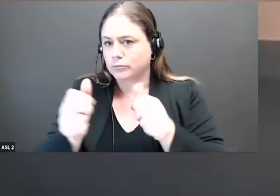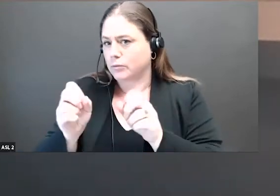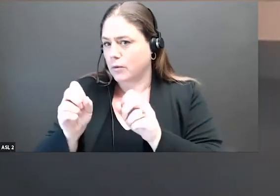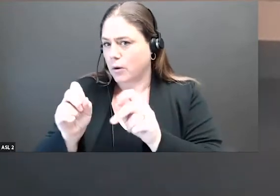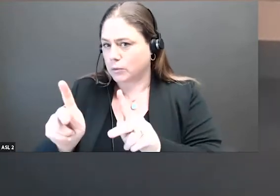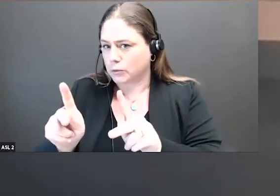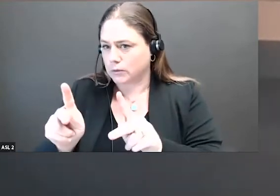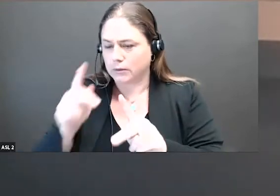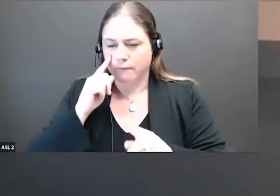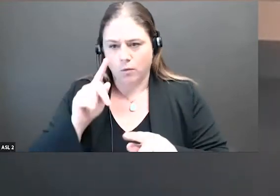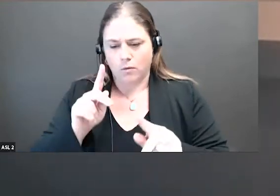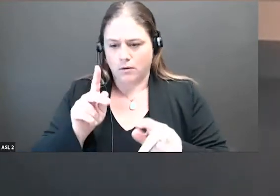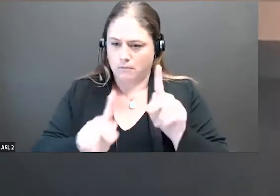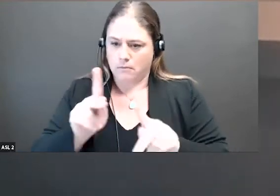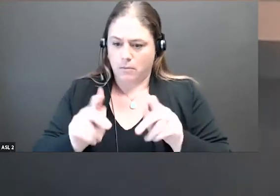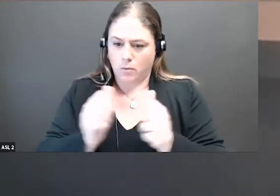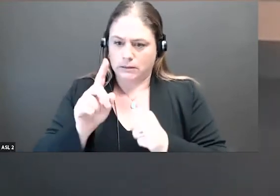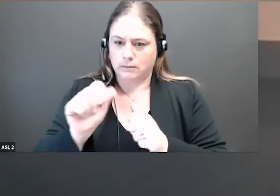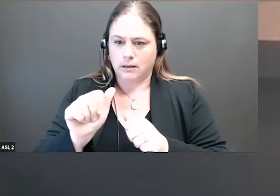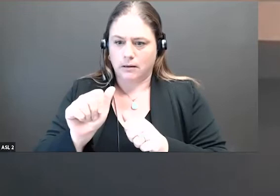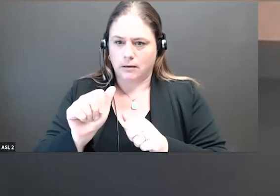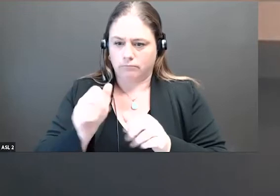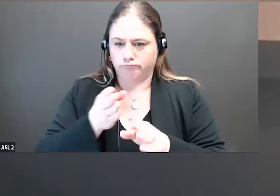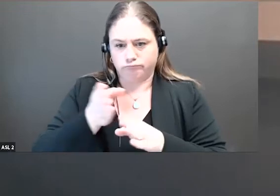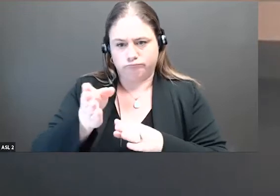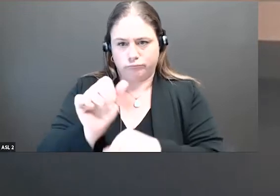persons with disabilities, but through the lens of how the UN Convention on